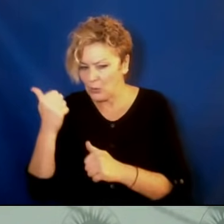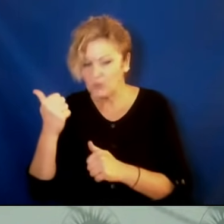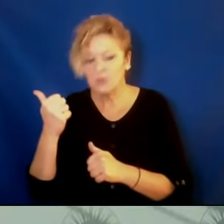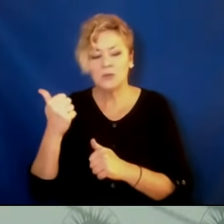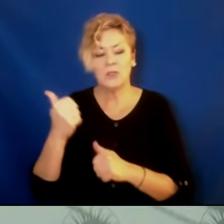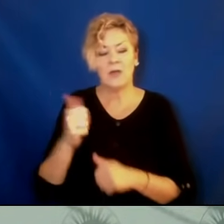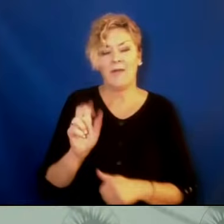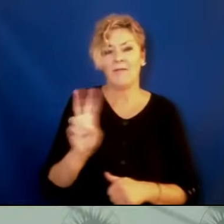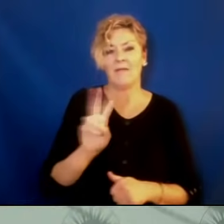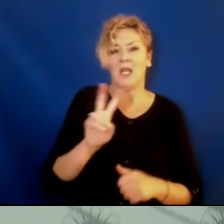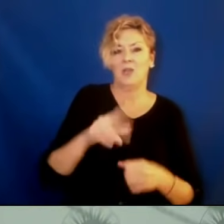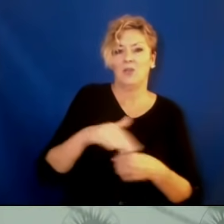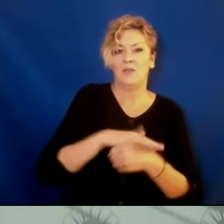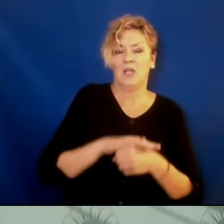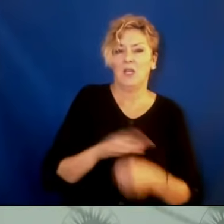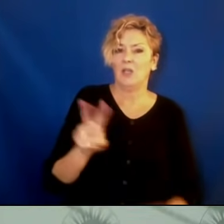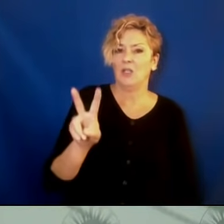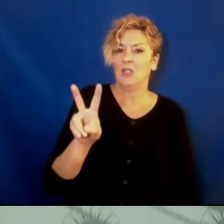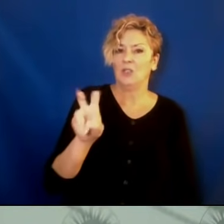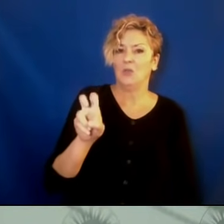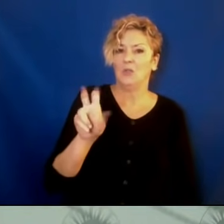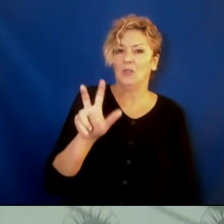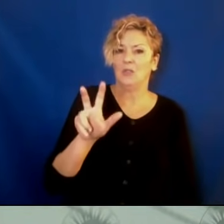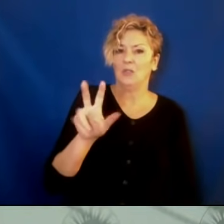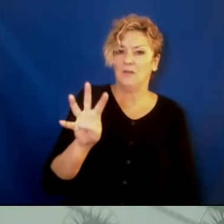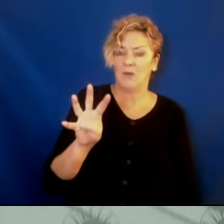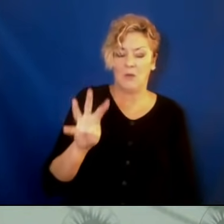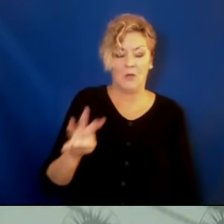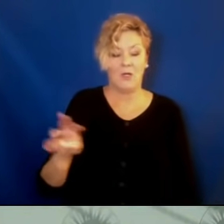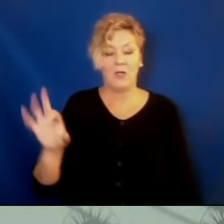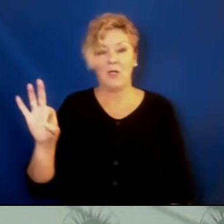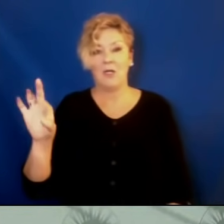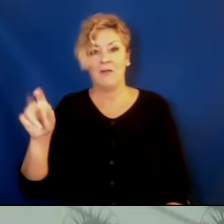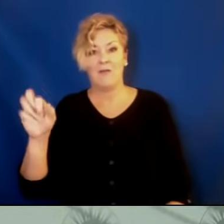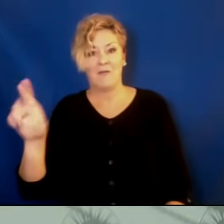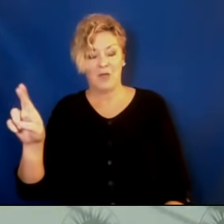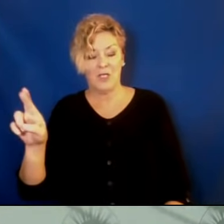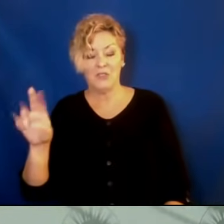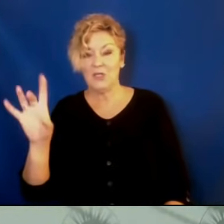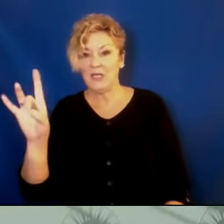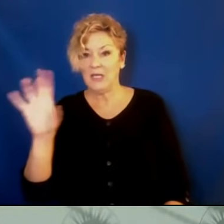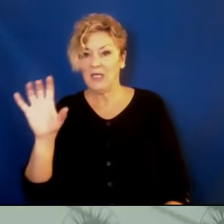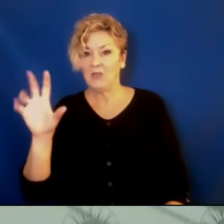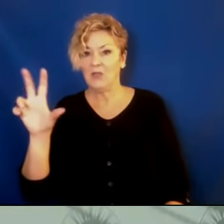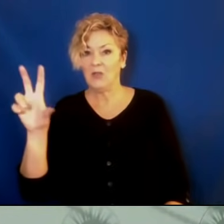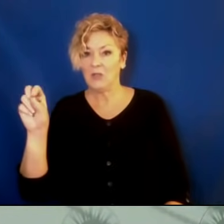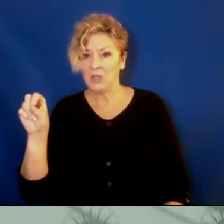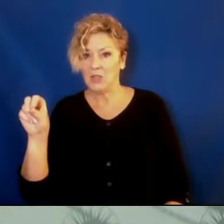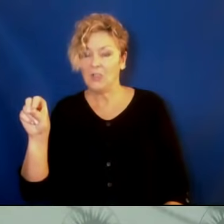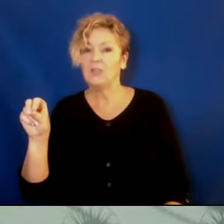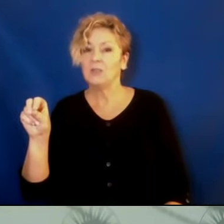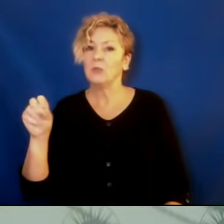caregivers, friends of the six people who passed away and on those whose health has been affected in this pandemic.